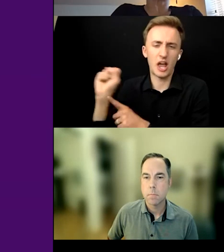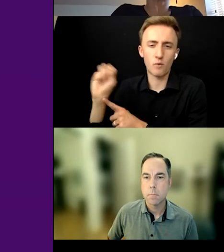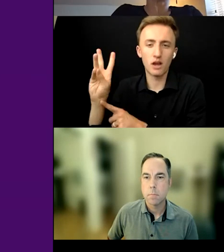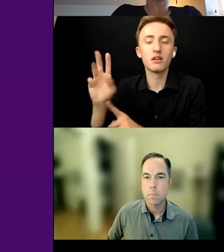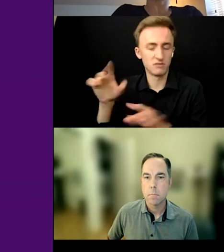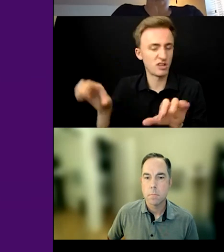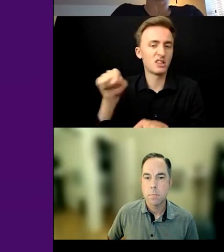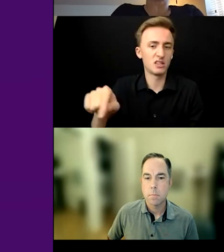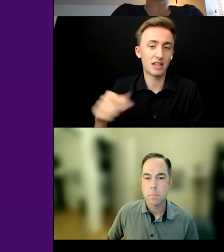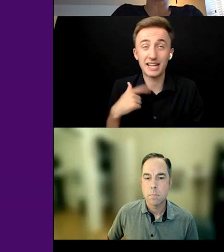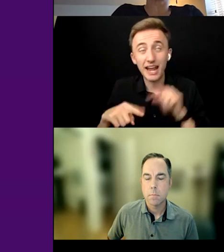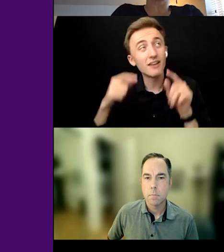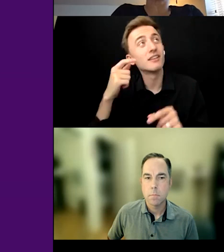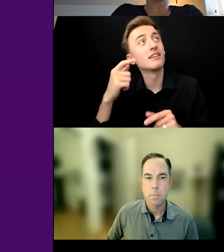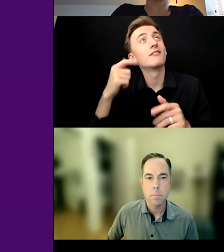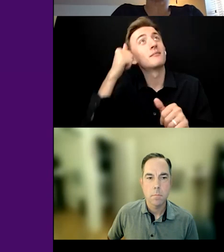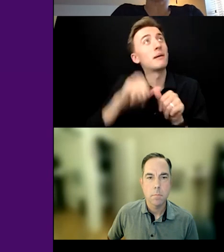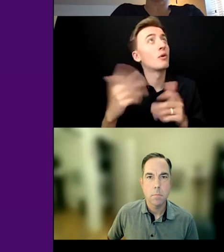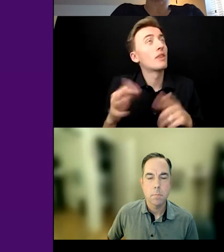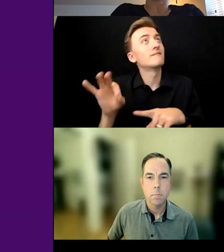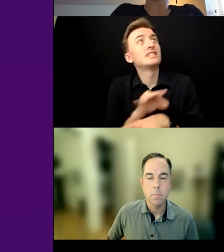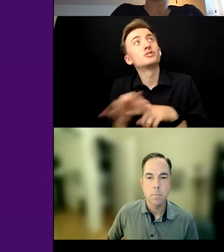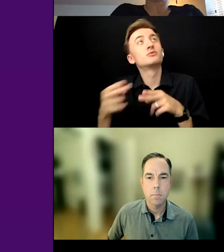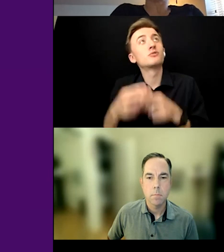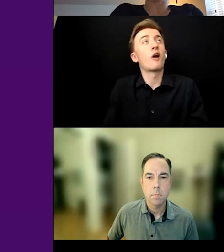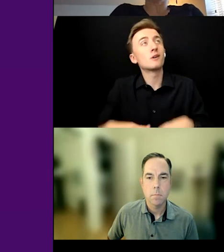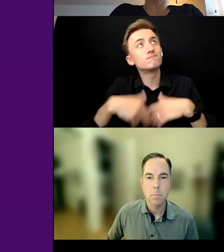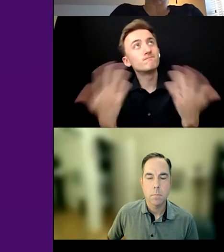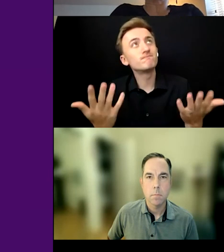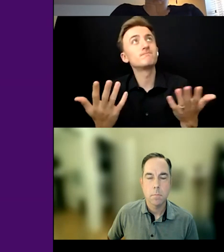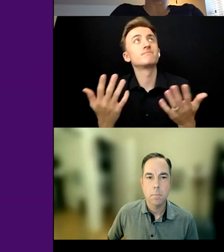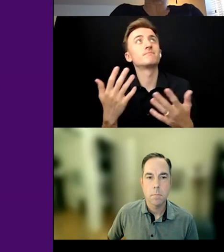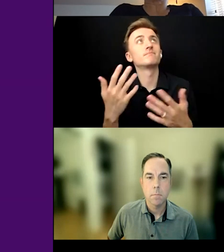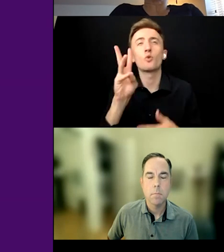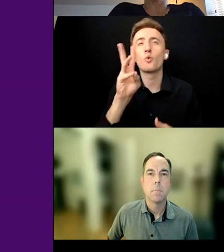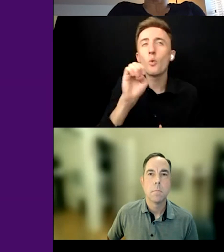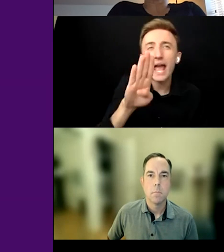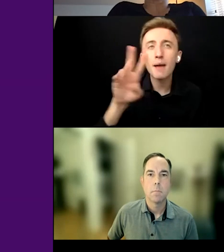life of me think what the future is called now. Web view or something like that. But